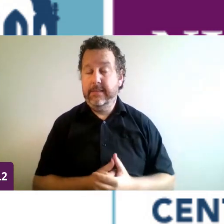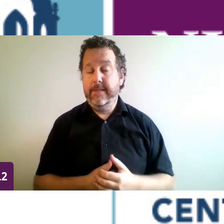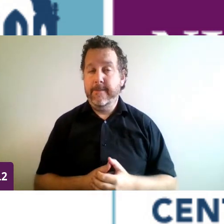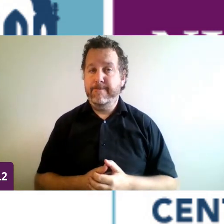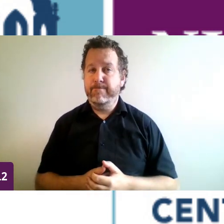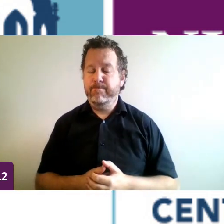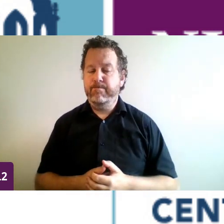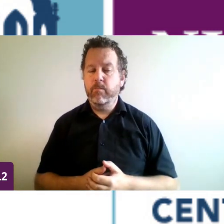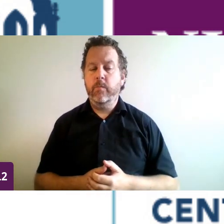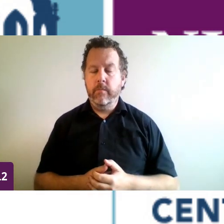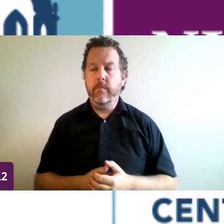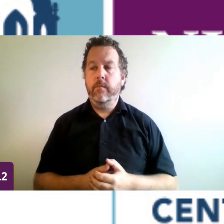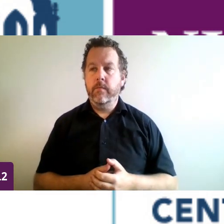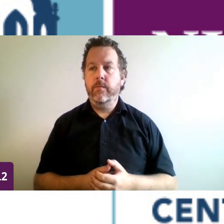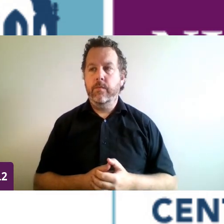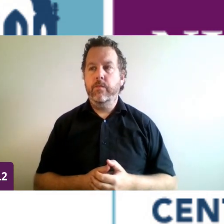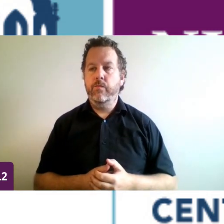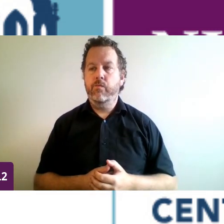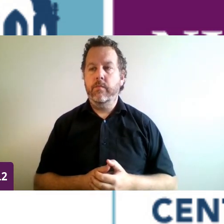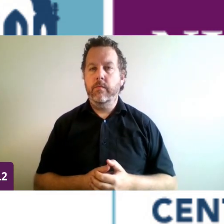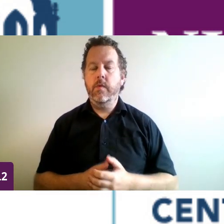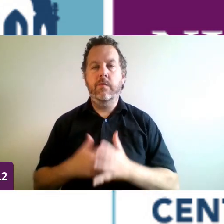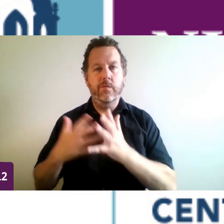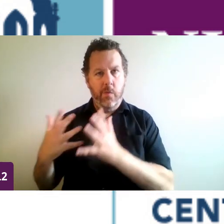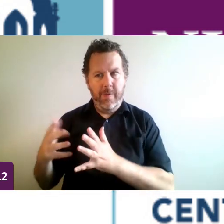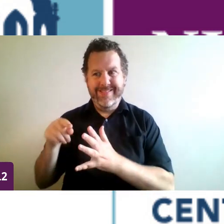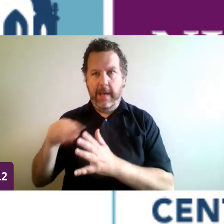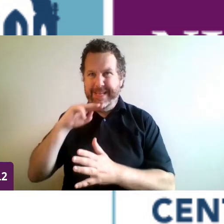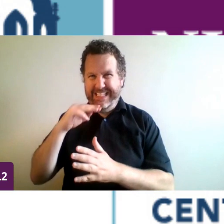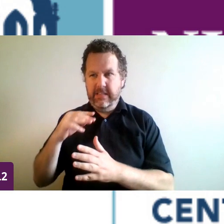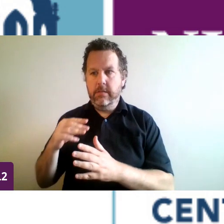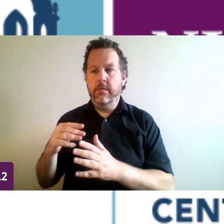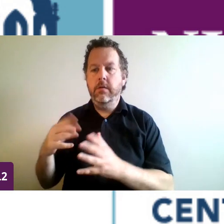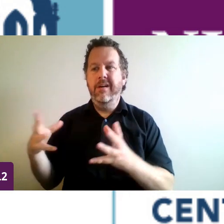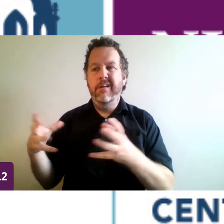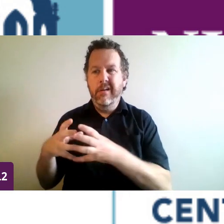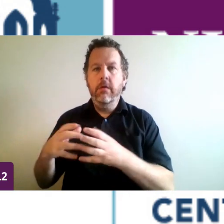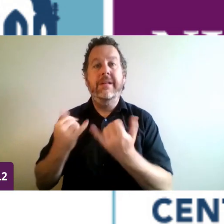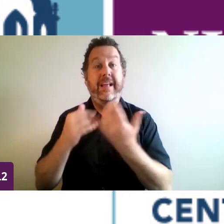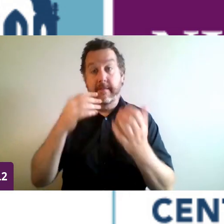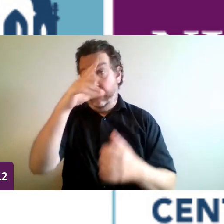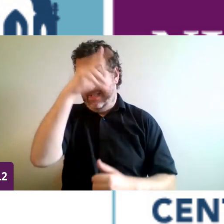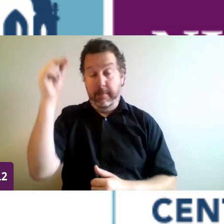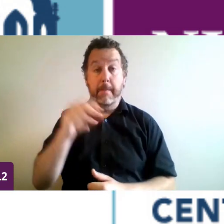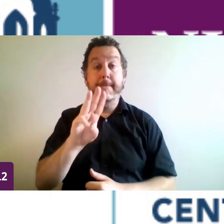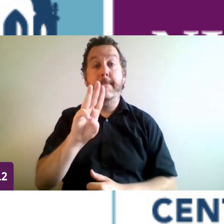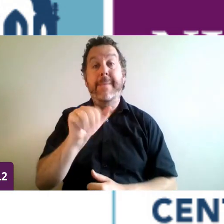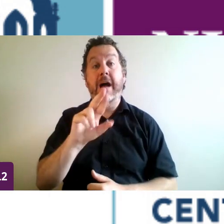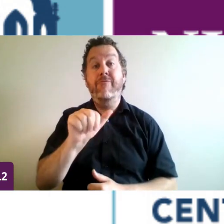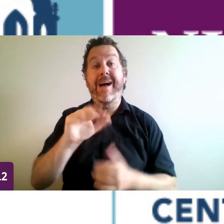that a Paralympics medal or Asia level champion may not be equally